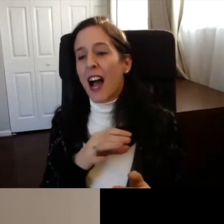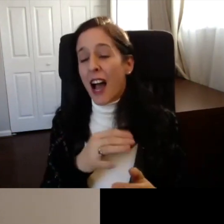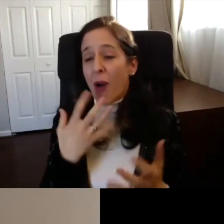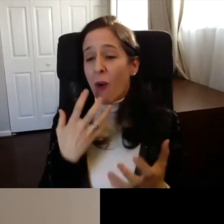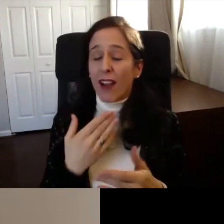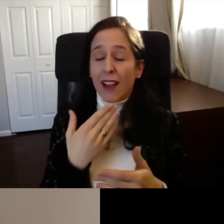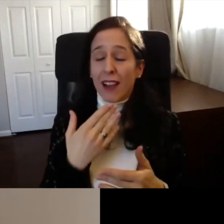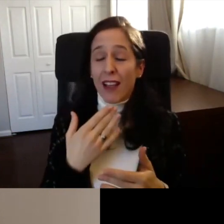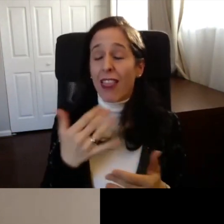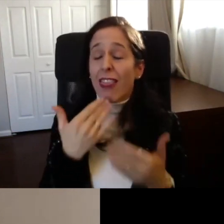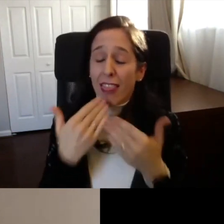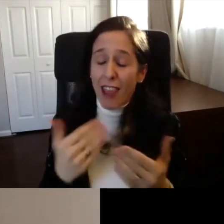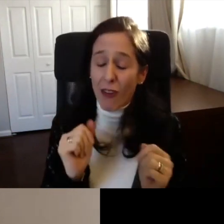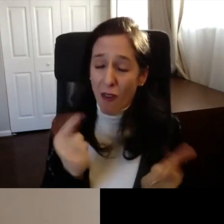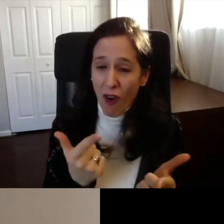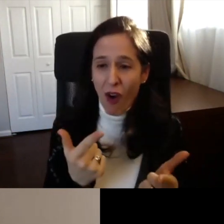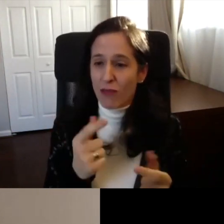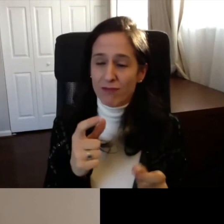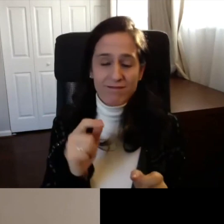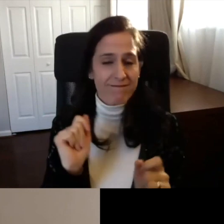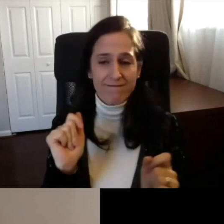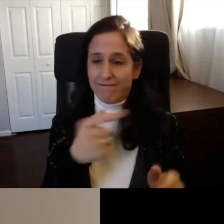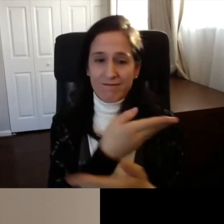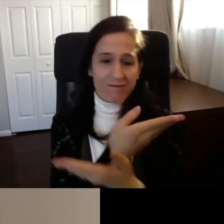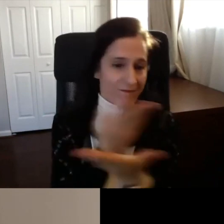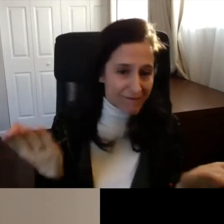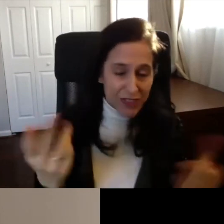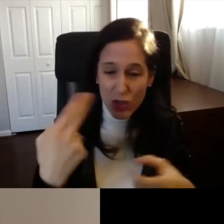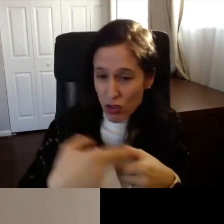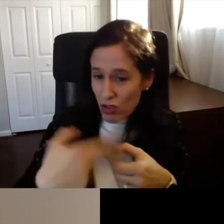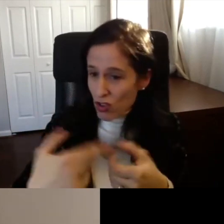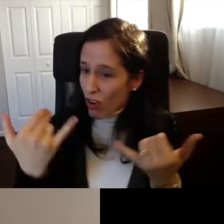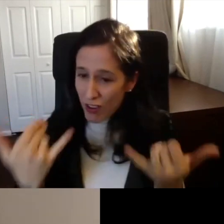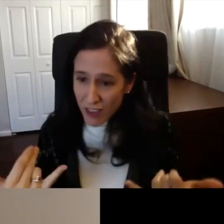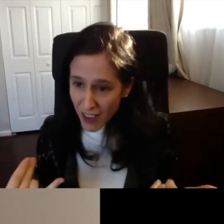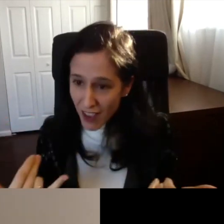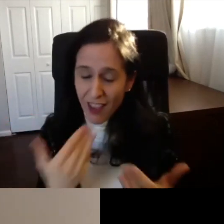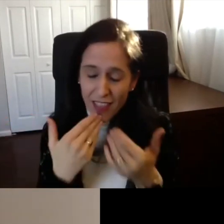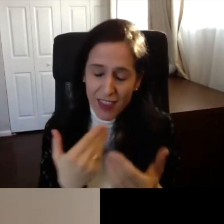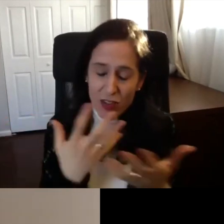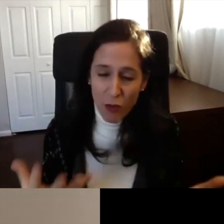interpreters so thank you so much to them